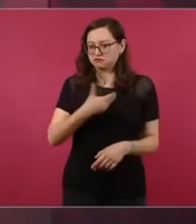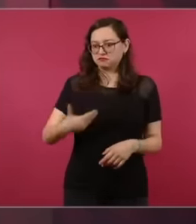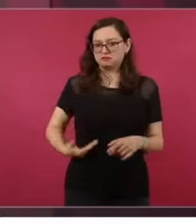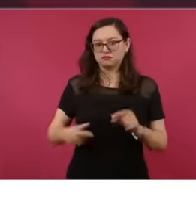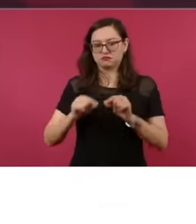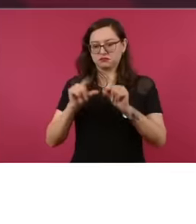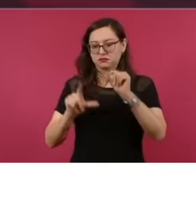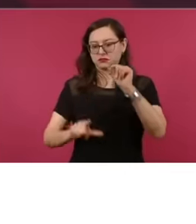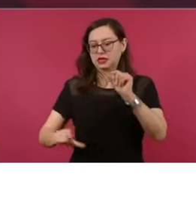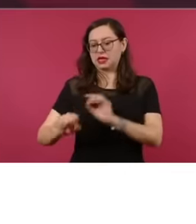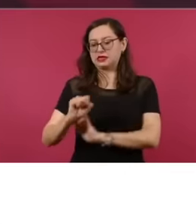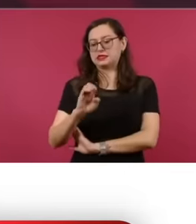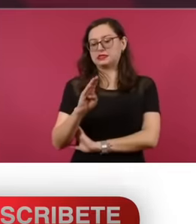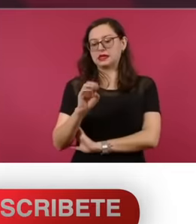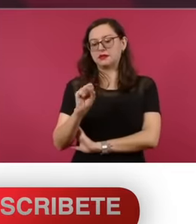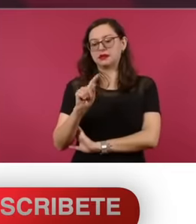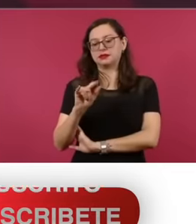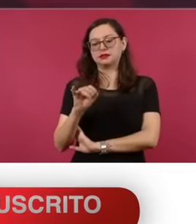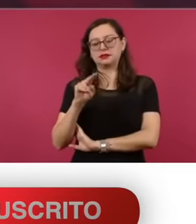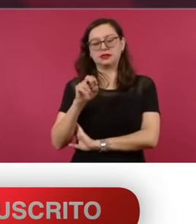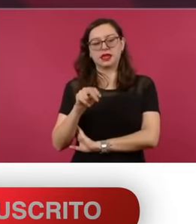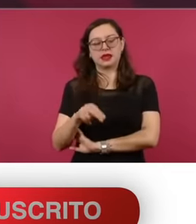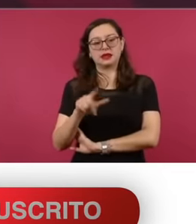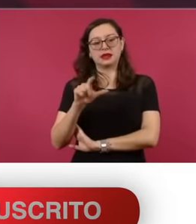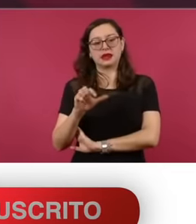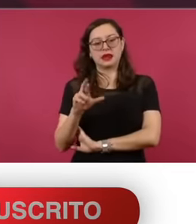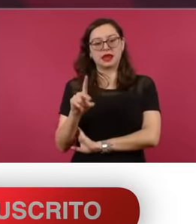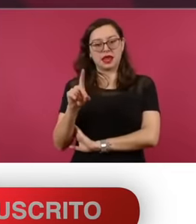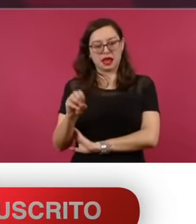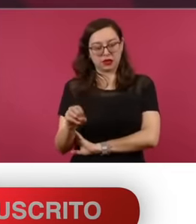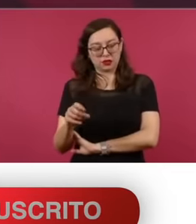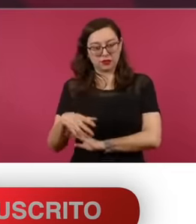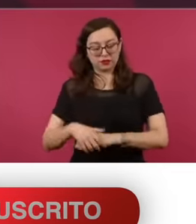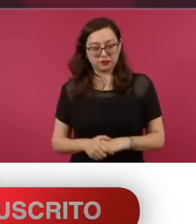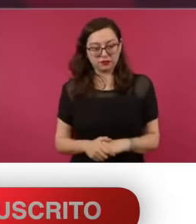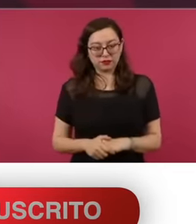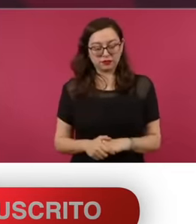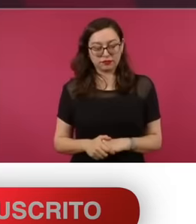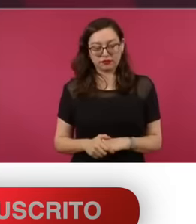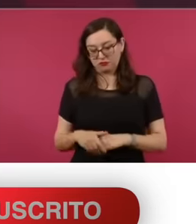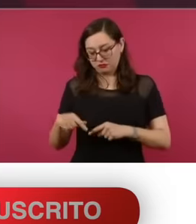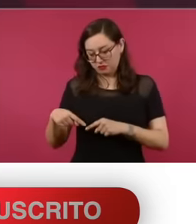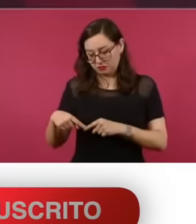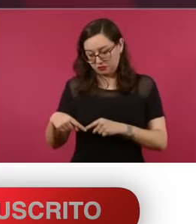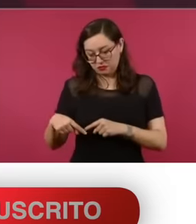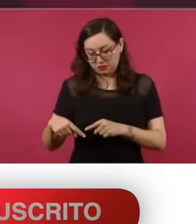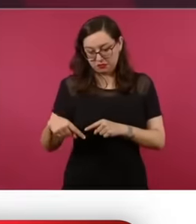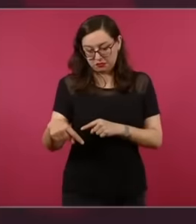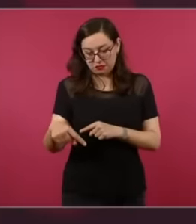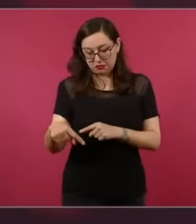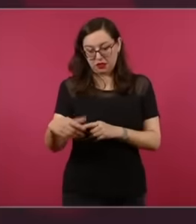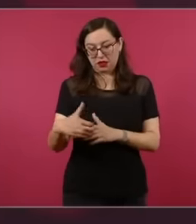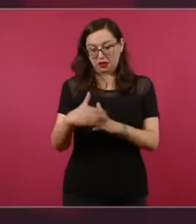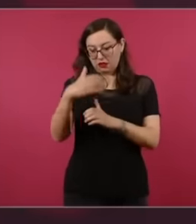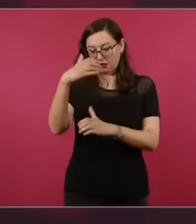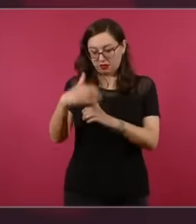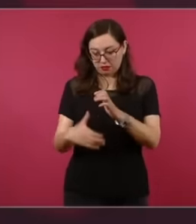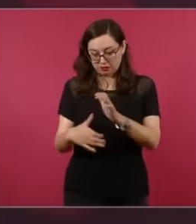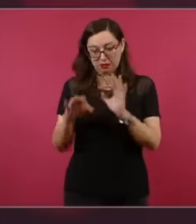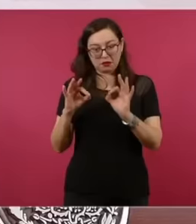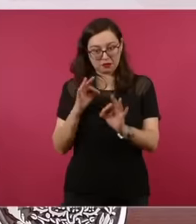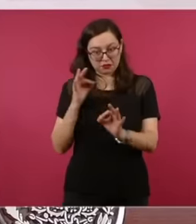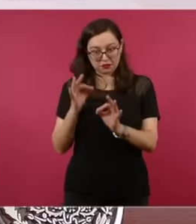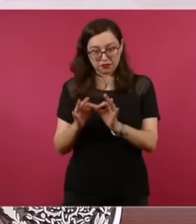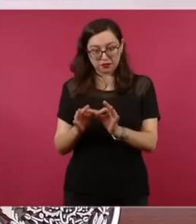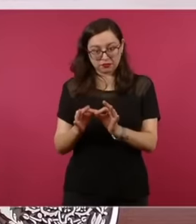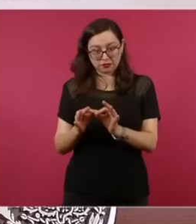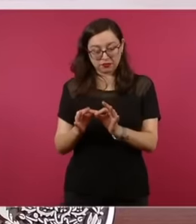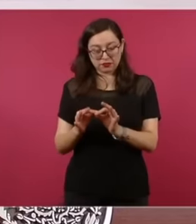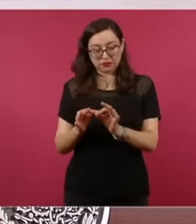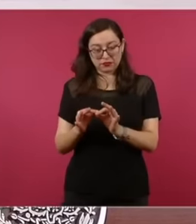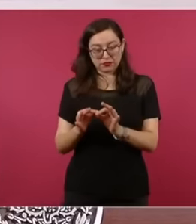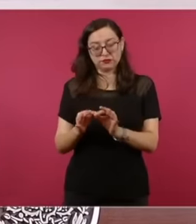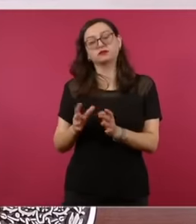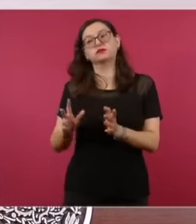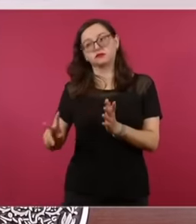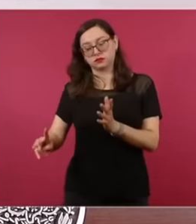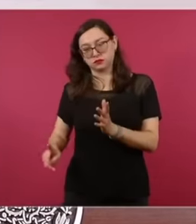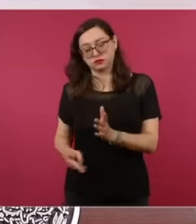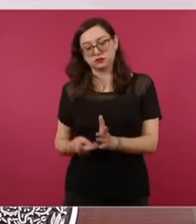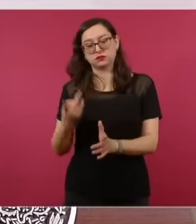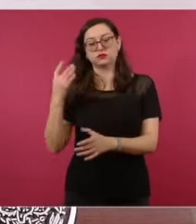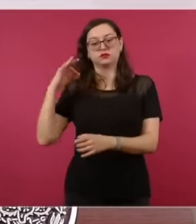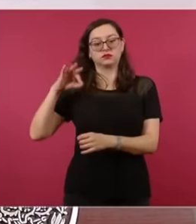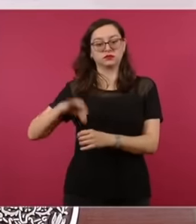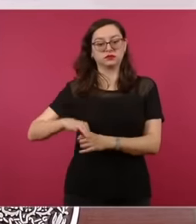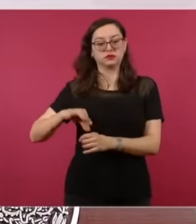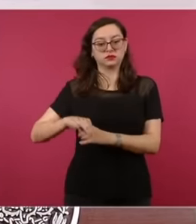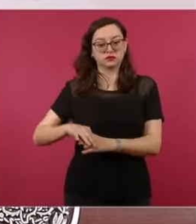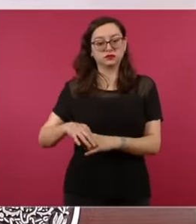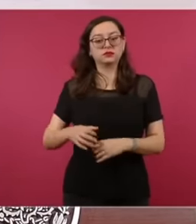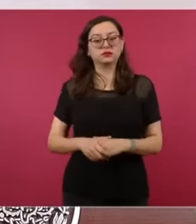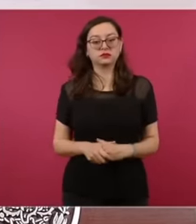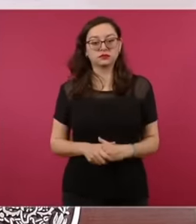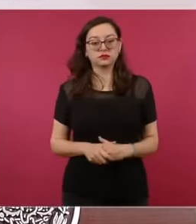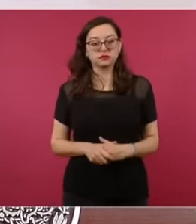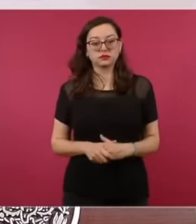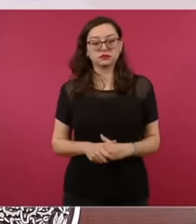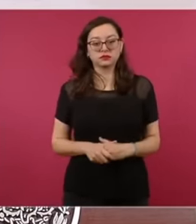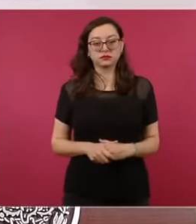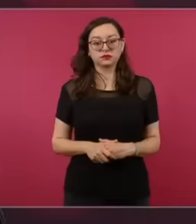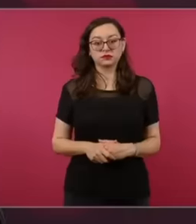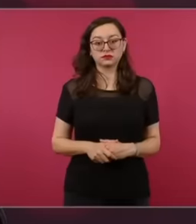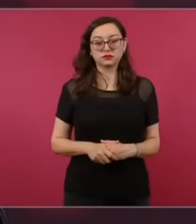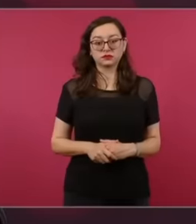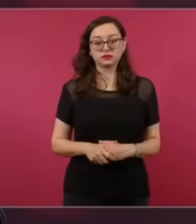Lerdo de Tejado, and he His term ends and he calls for new elections and in those new